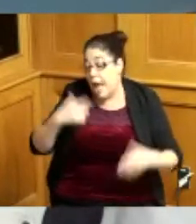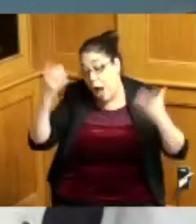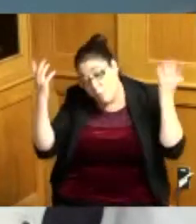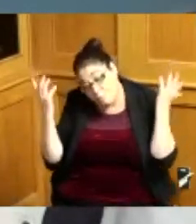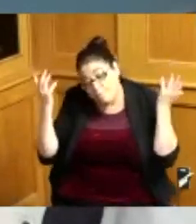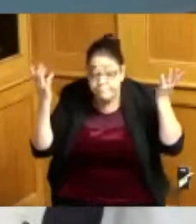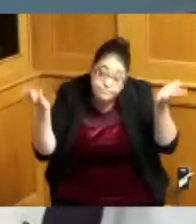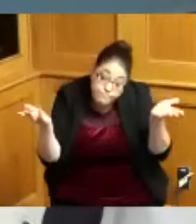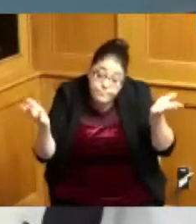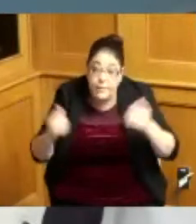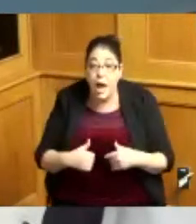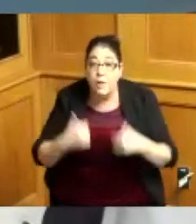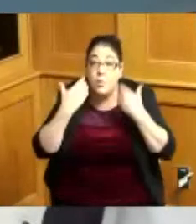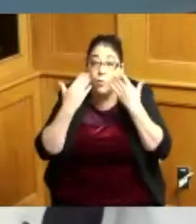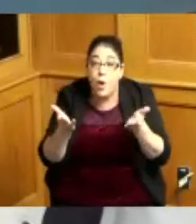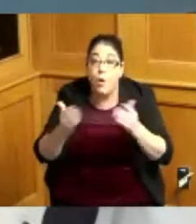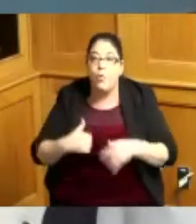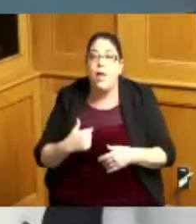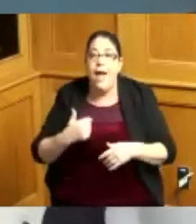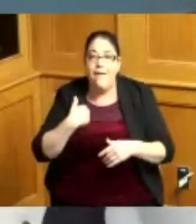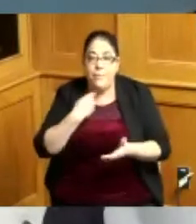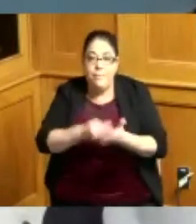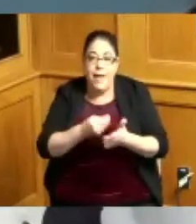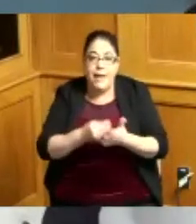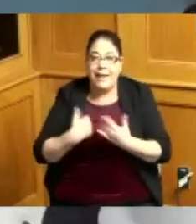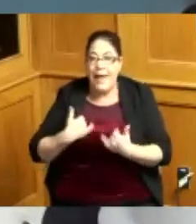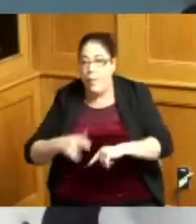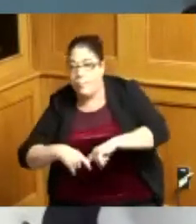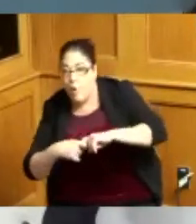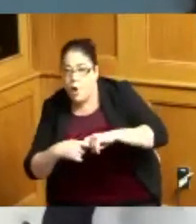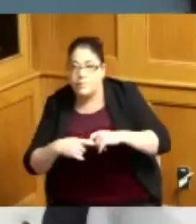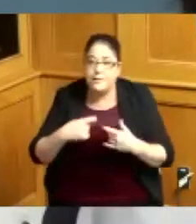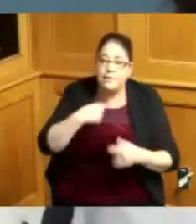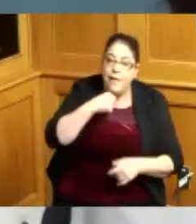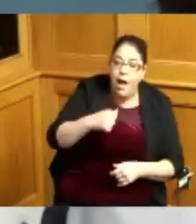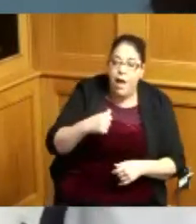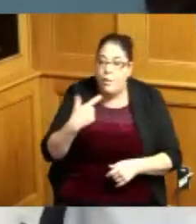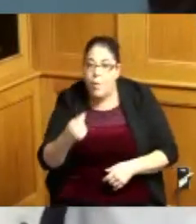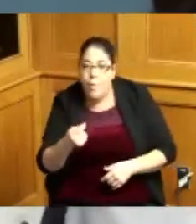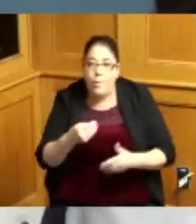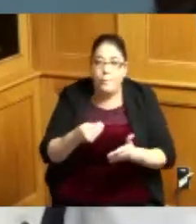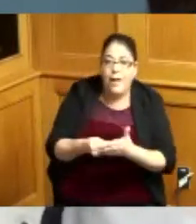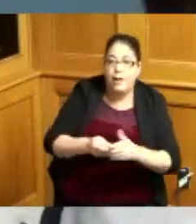we do have money we're gonna go now we're gonna pause and I just think that we can do a little